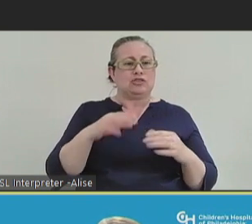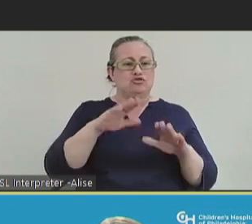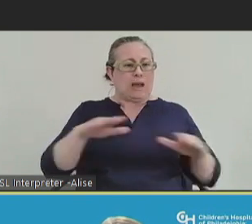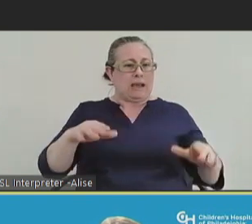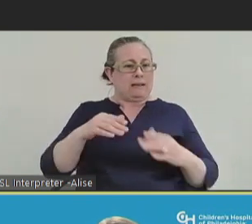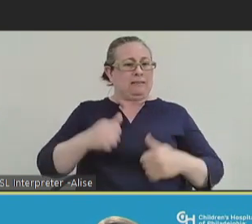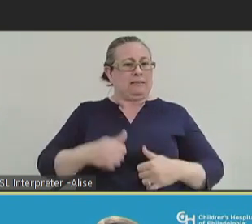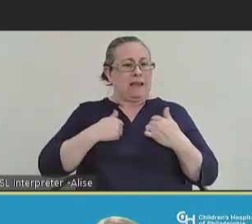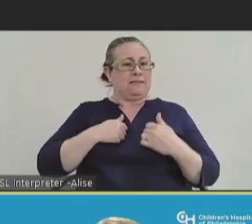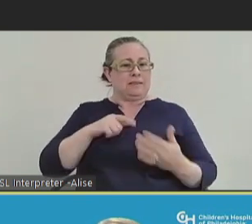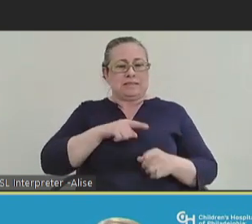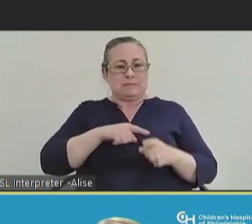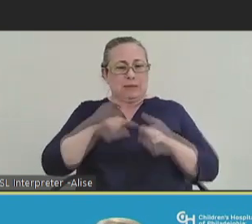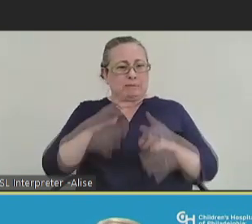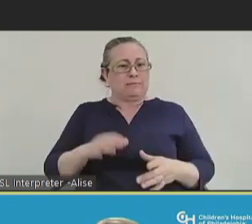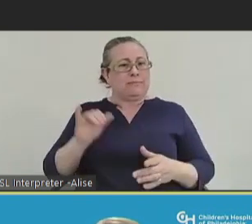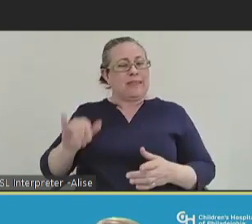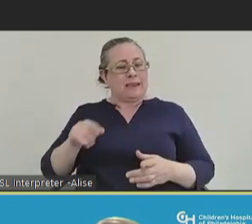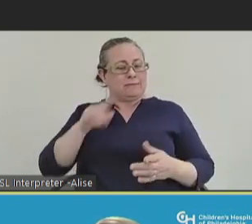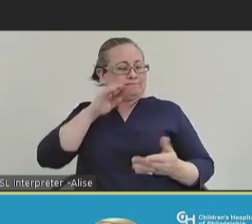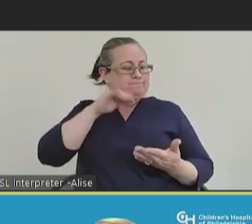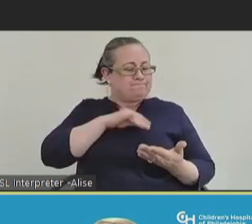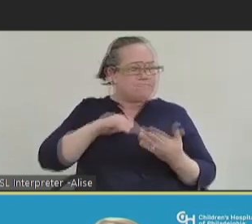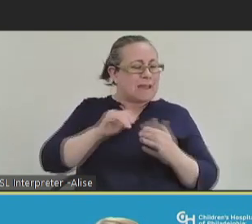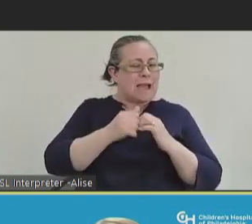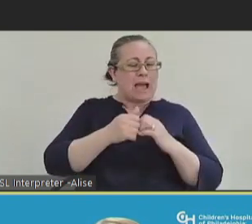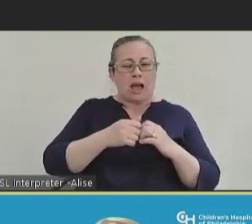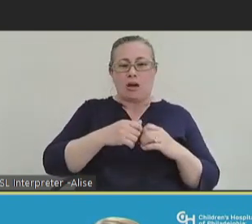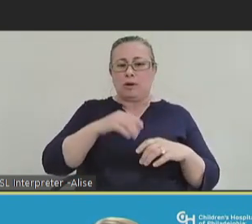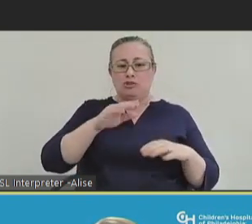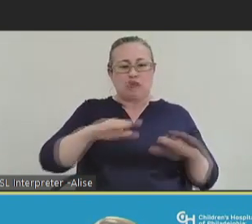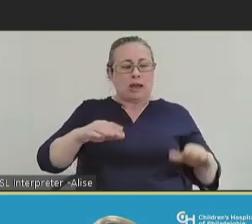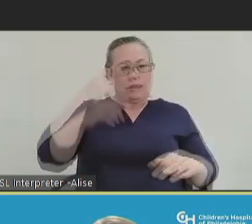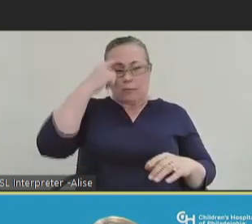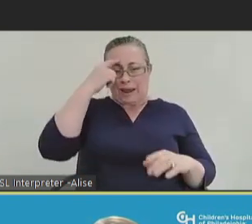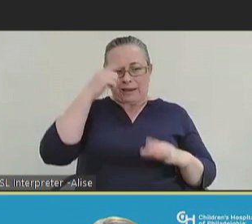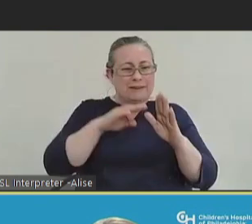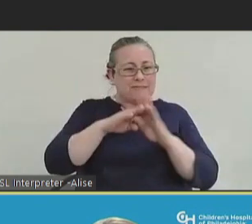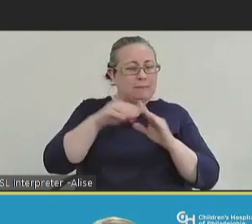way a child's brain develops and functions at each stage of development. We then apply this